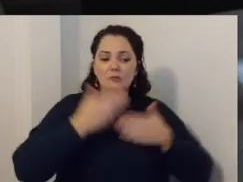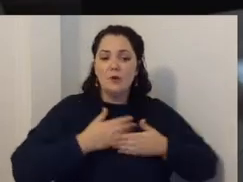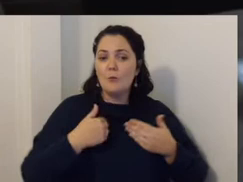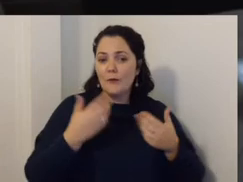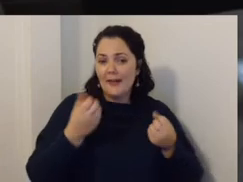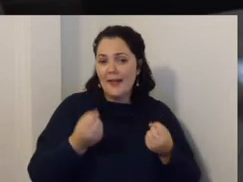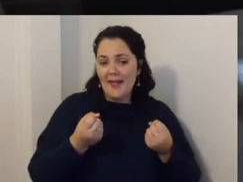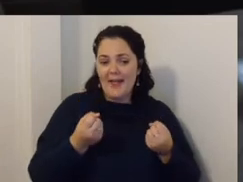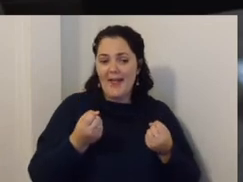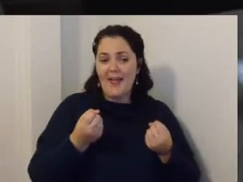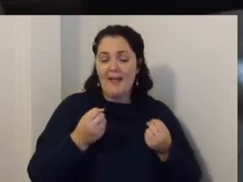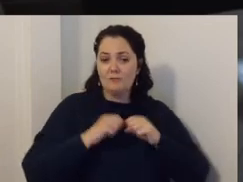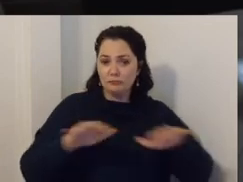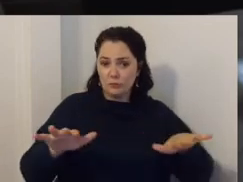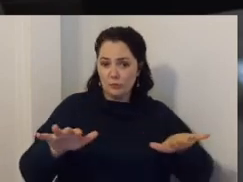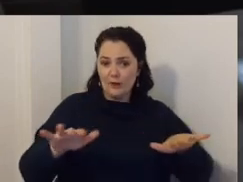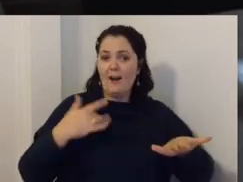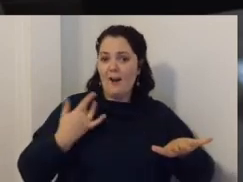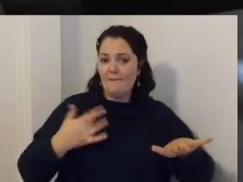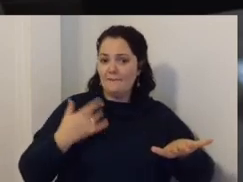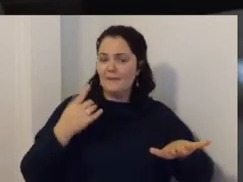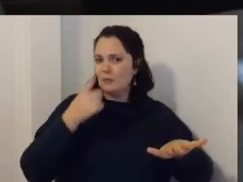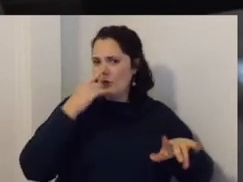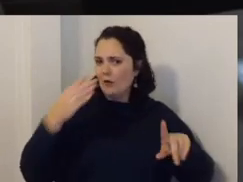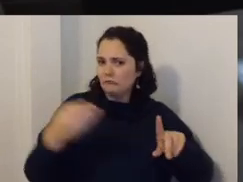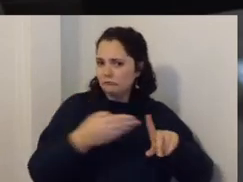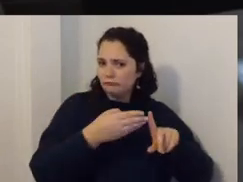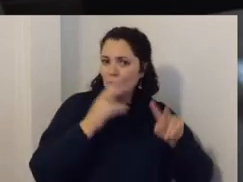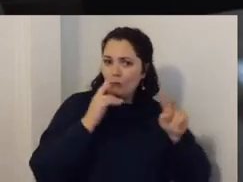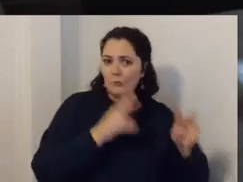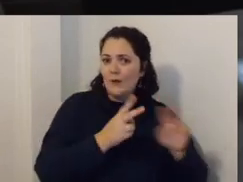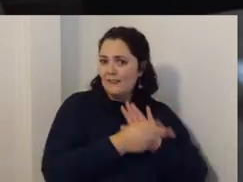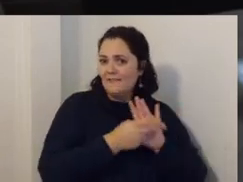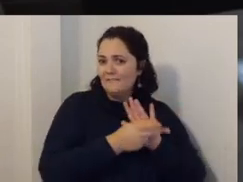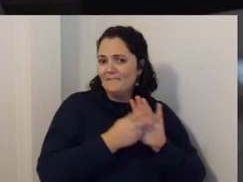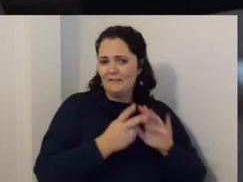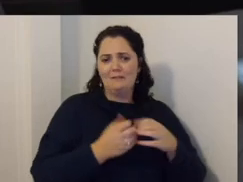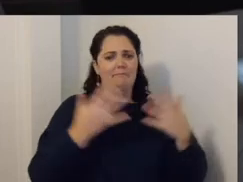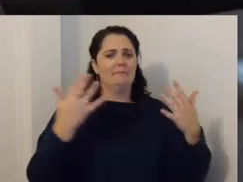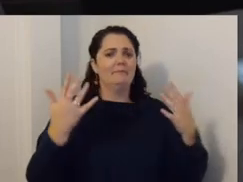this but it's something that you can return to again and again alright